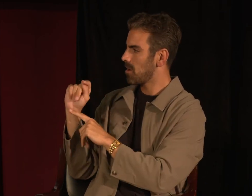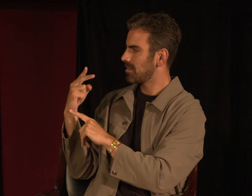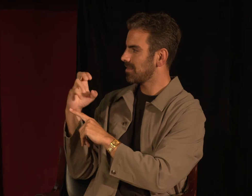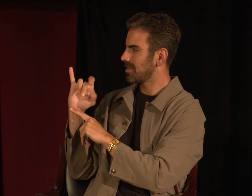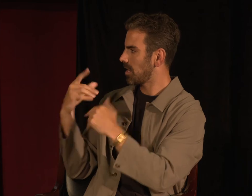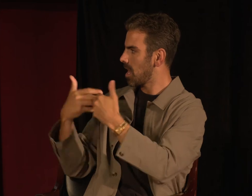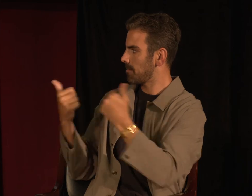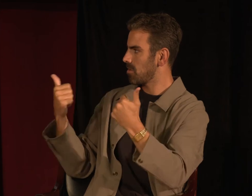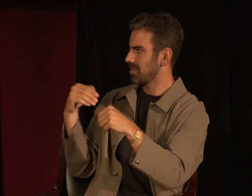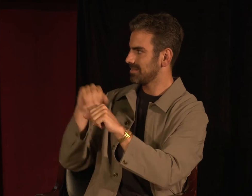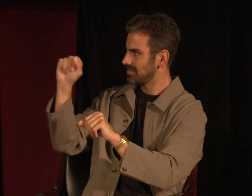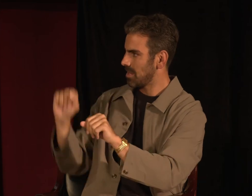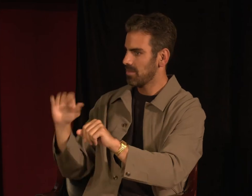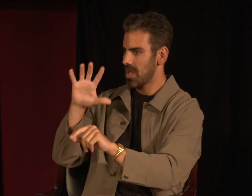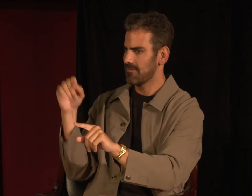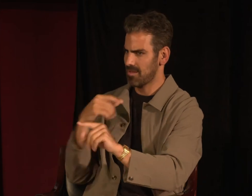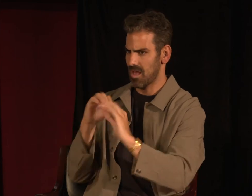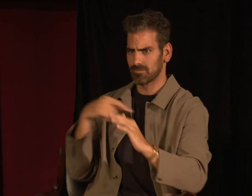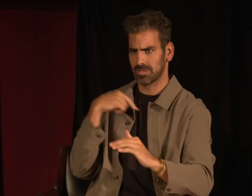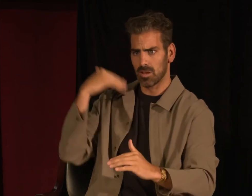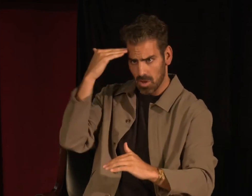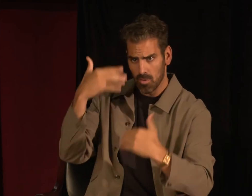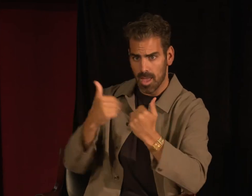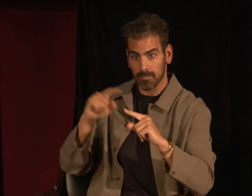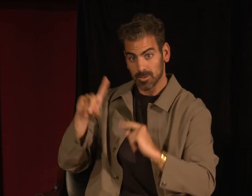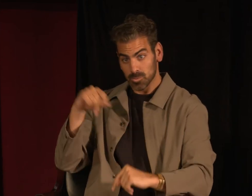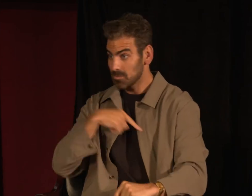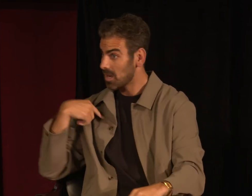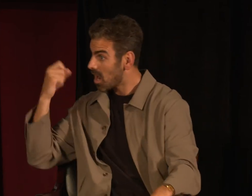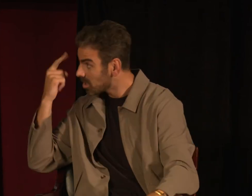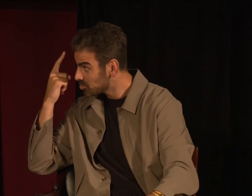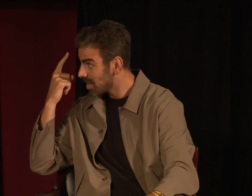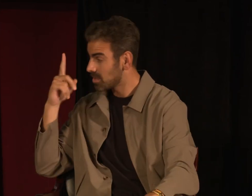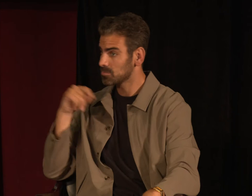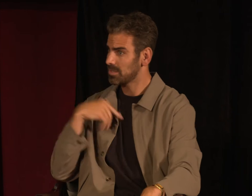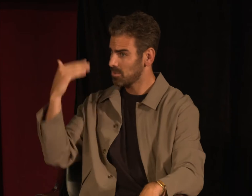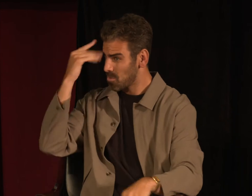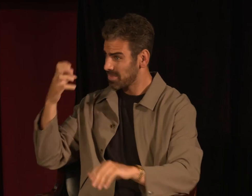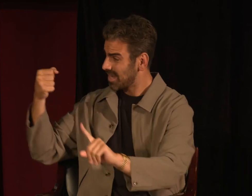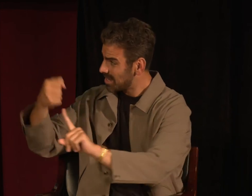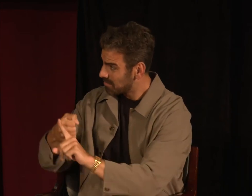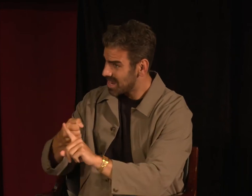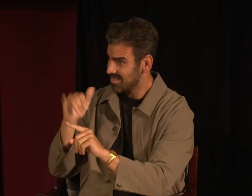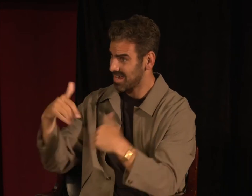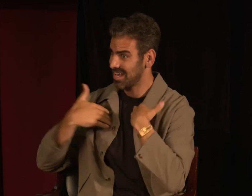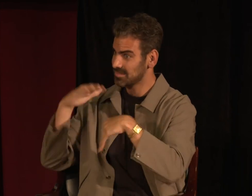And so I took what he was able to write about apartheid in South Africa. Right? Because many of us know about apartheid.